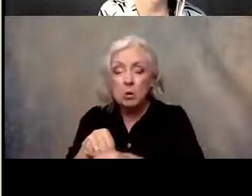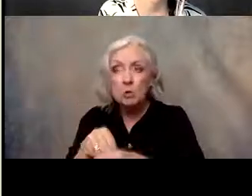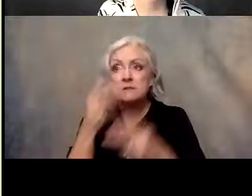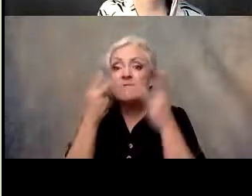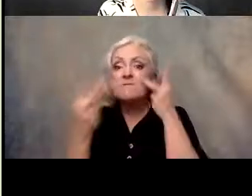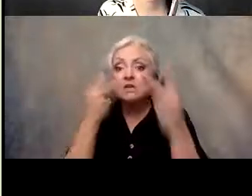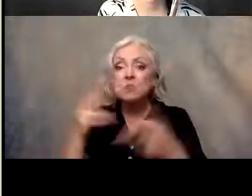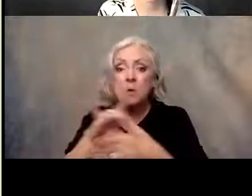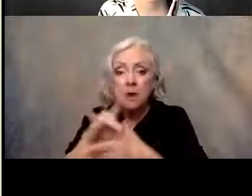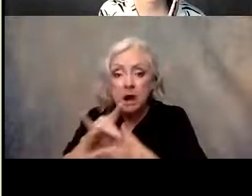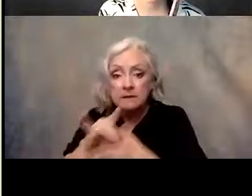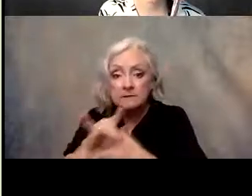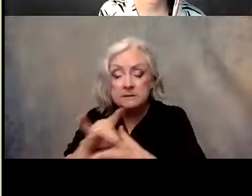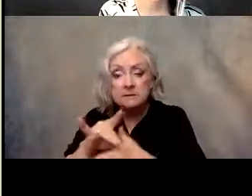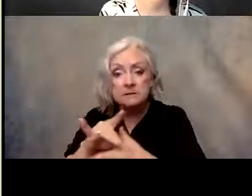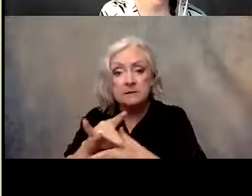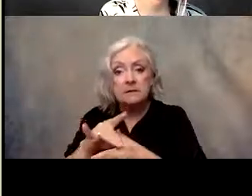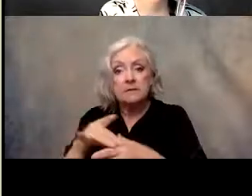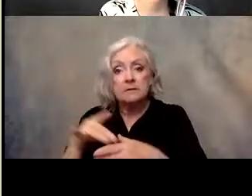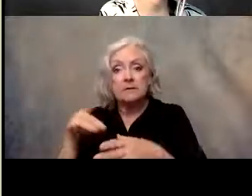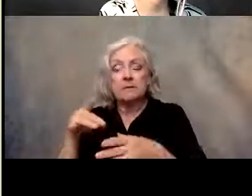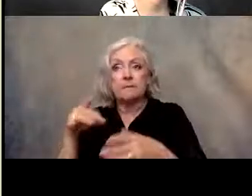The image of the speaker is not included, much like other voiceover,